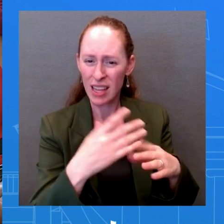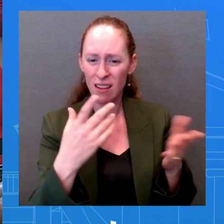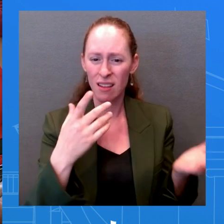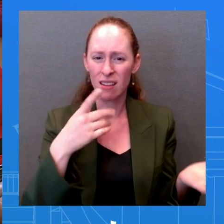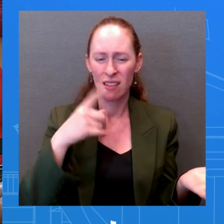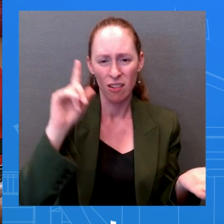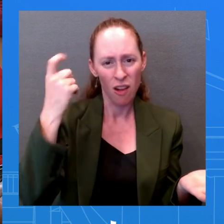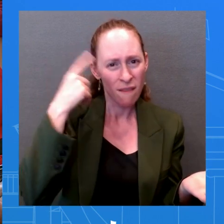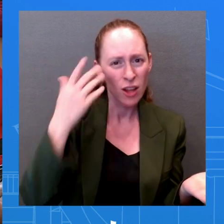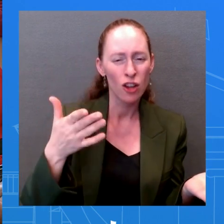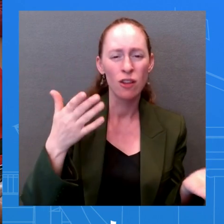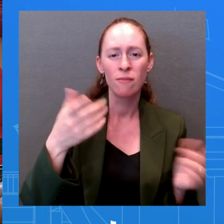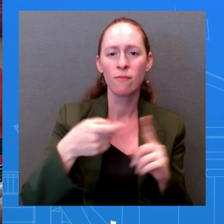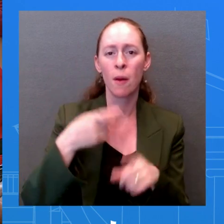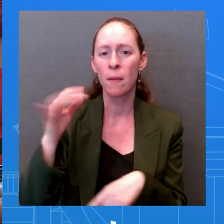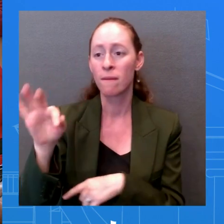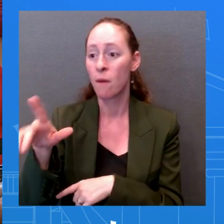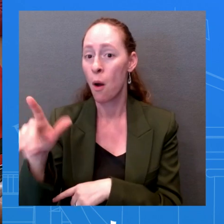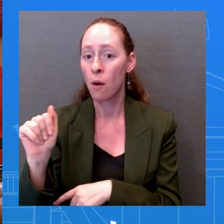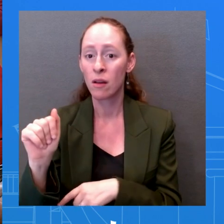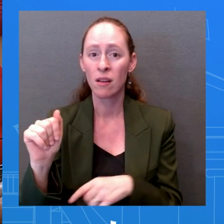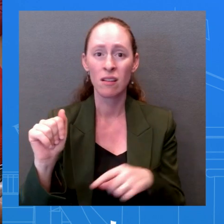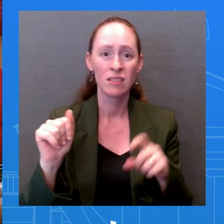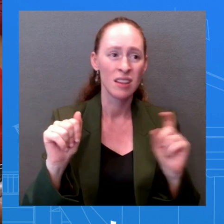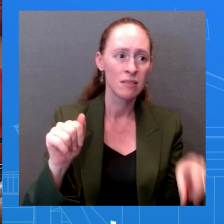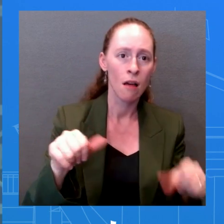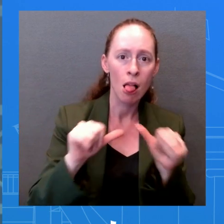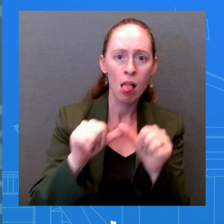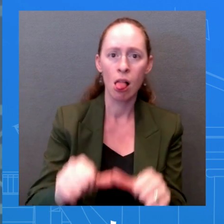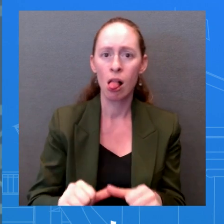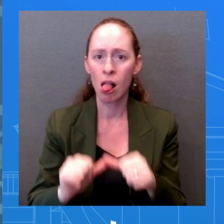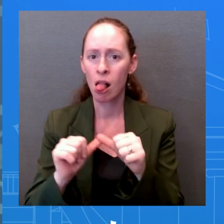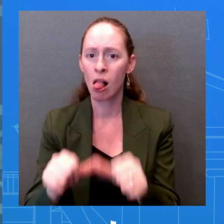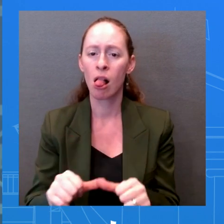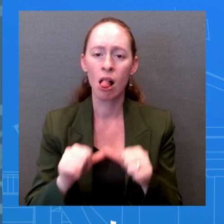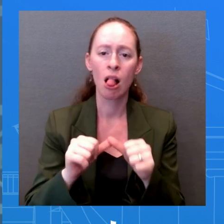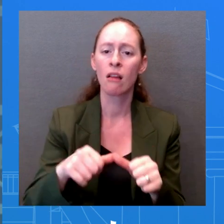of migrants to the states of their choice? Ms. Jean-Pierre: So, you know, as far as --